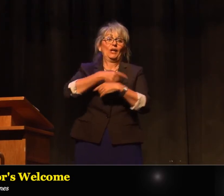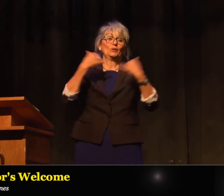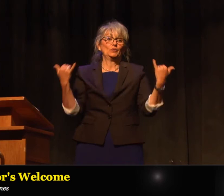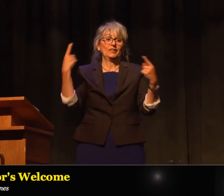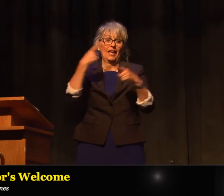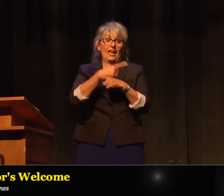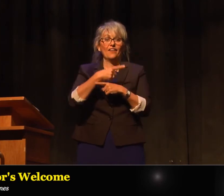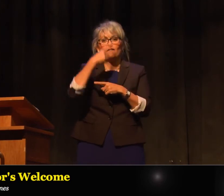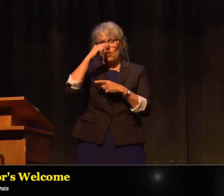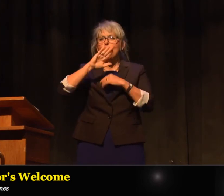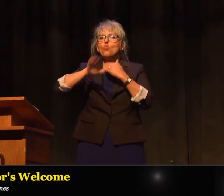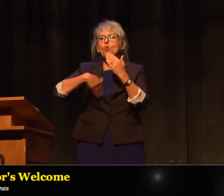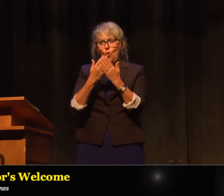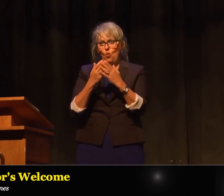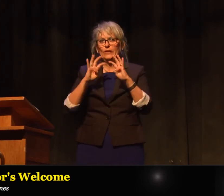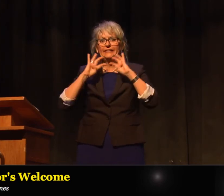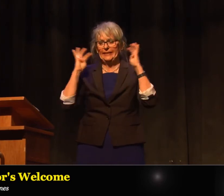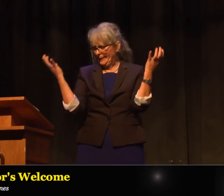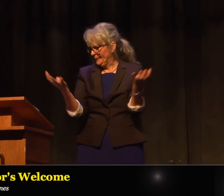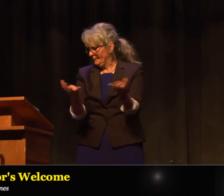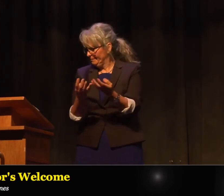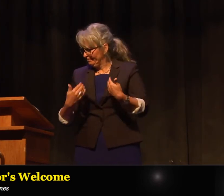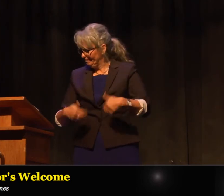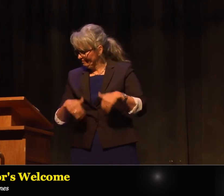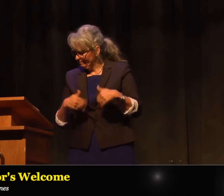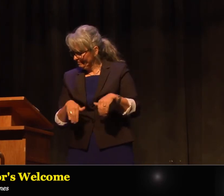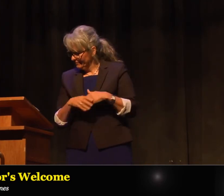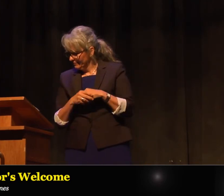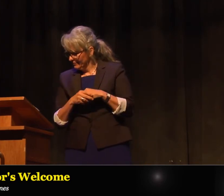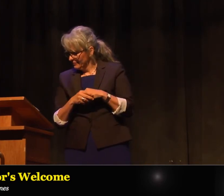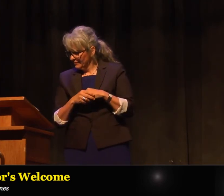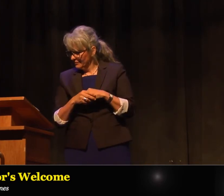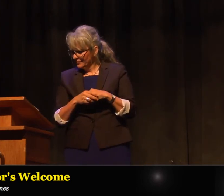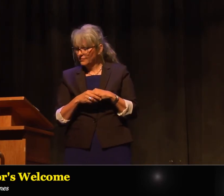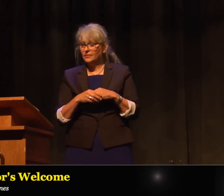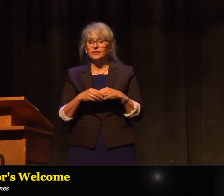My favorite best day today is for the whole team.